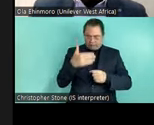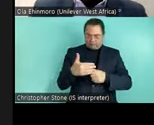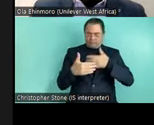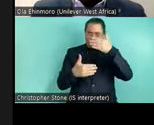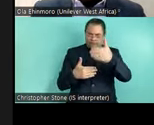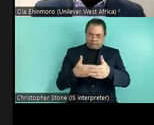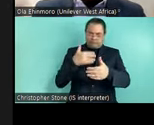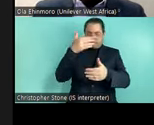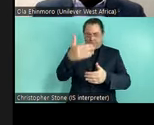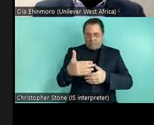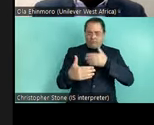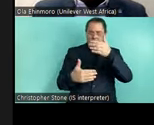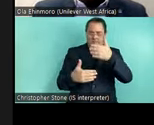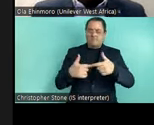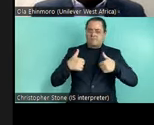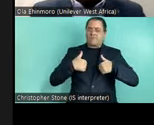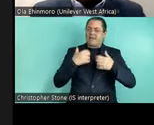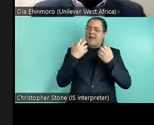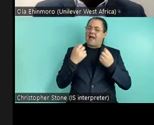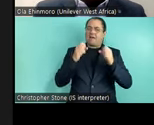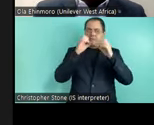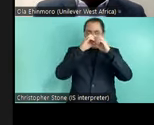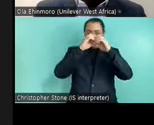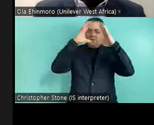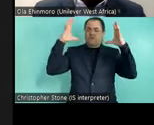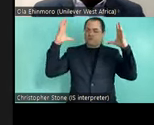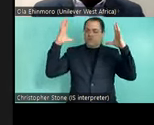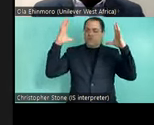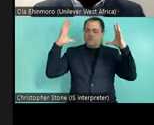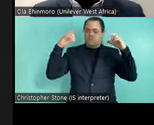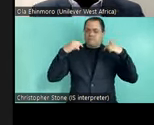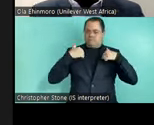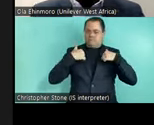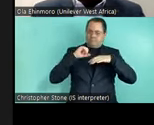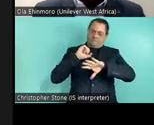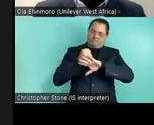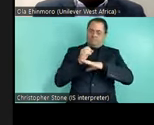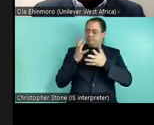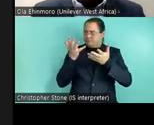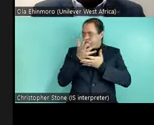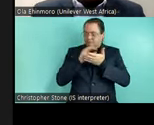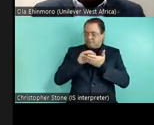vision that we have created one of it, you know, is to also say that we want to be number